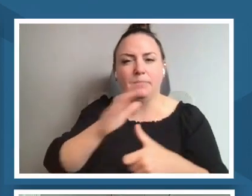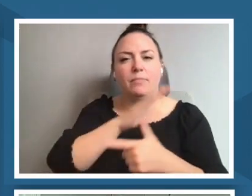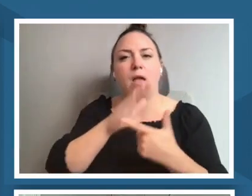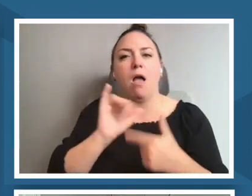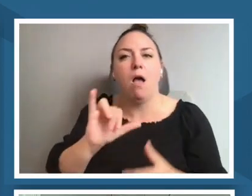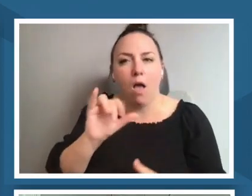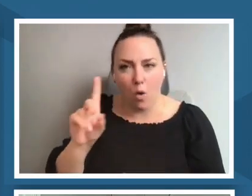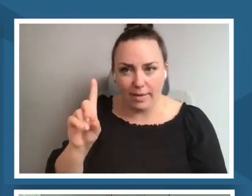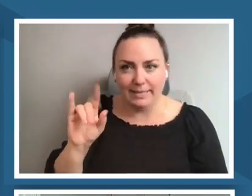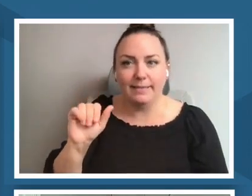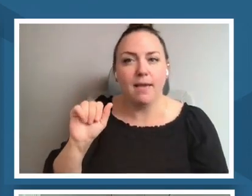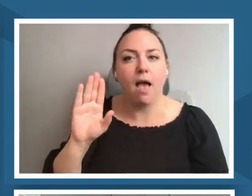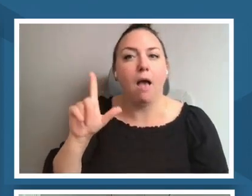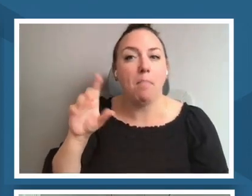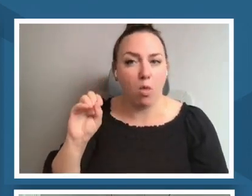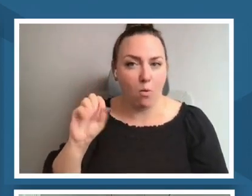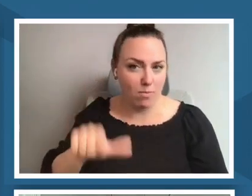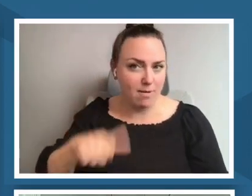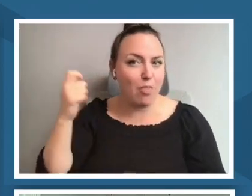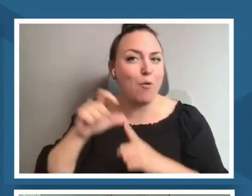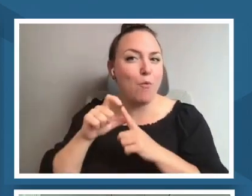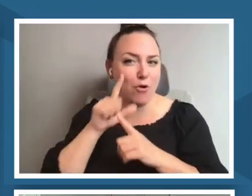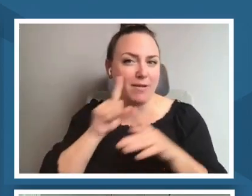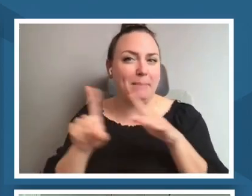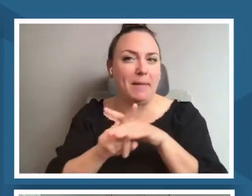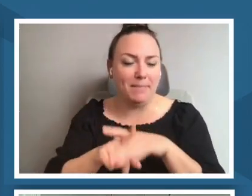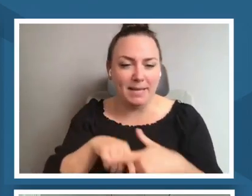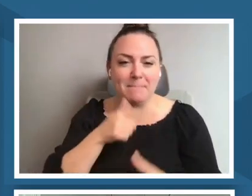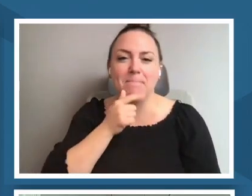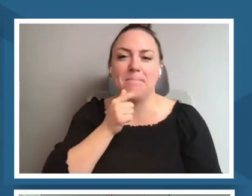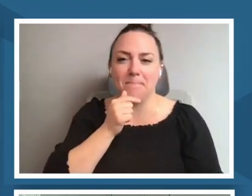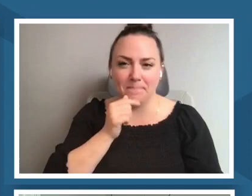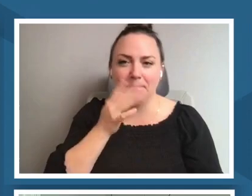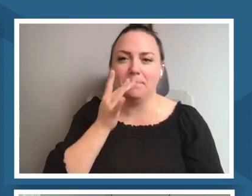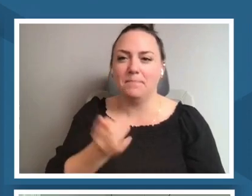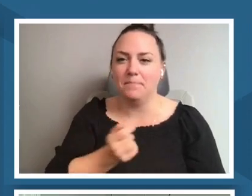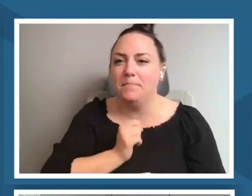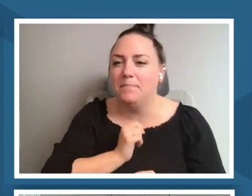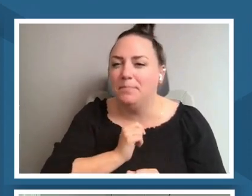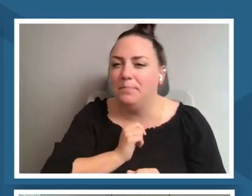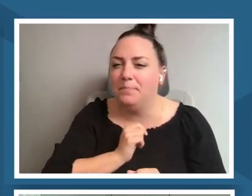coming in so that's an interesting um